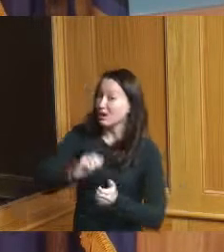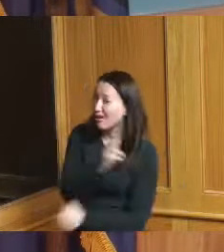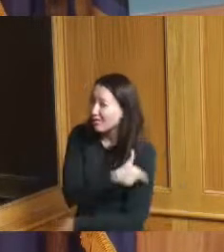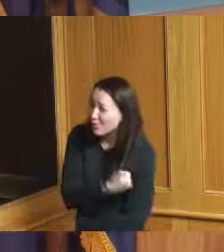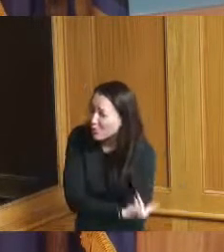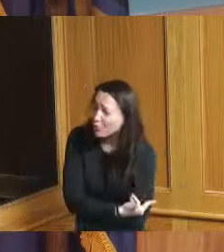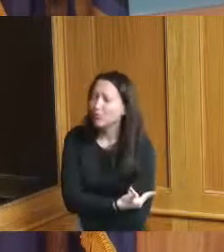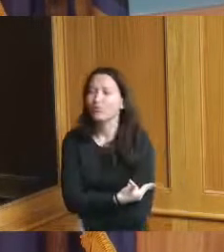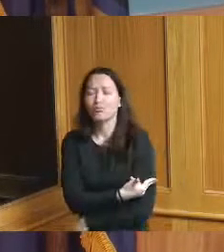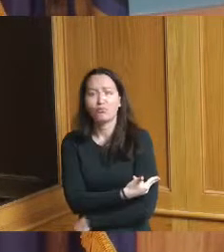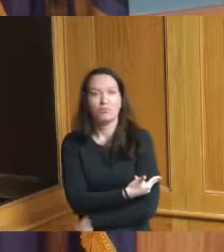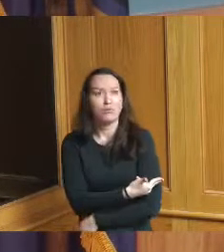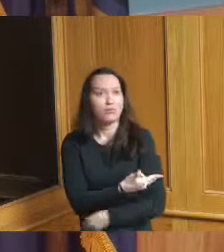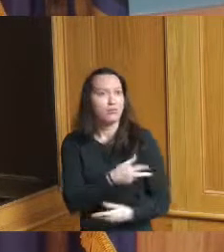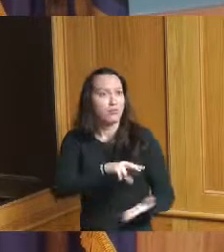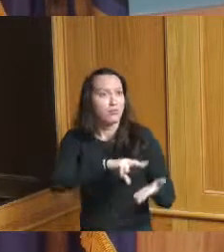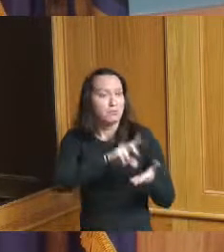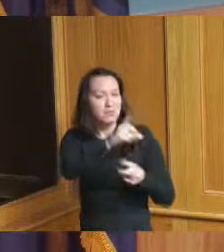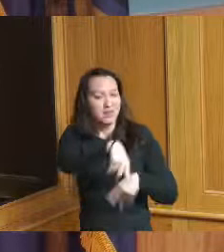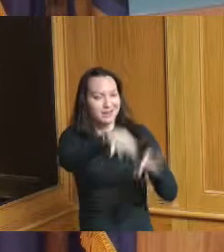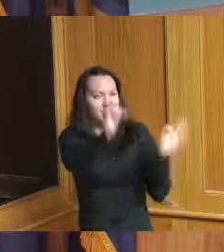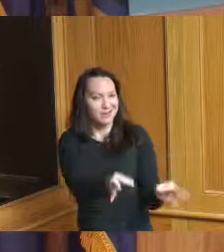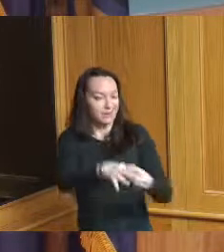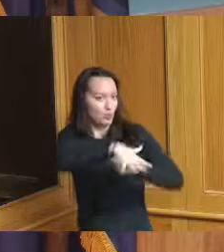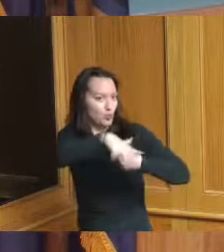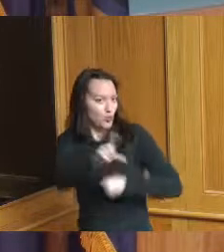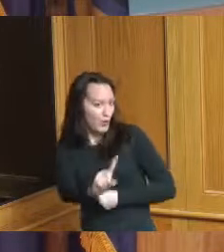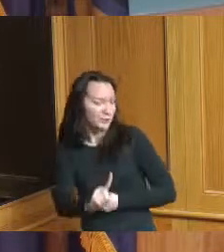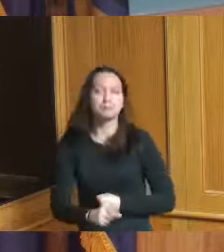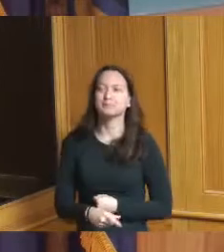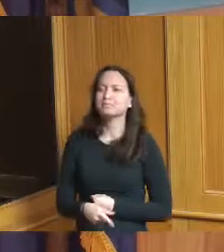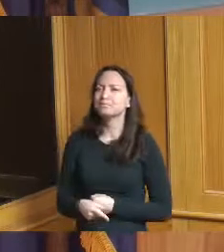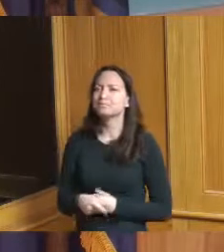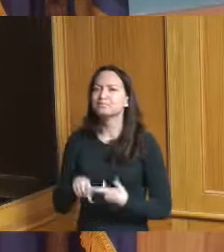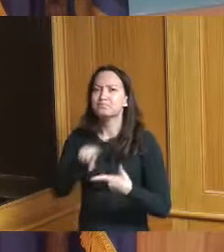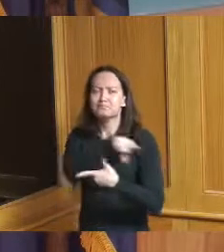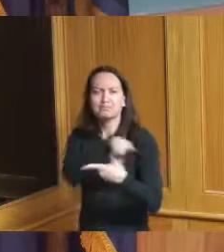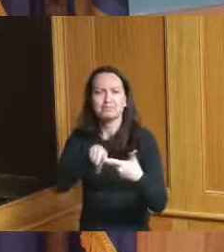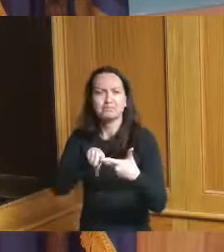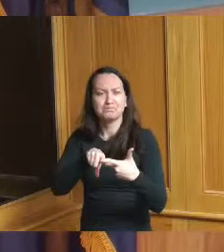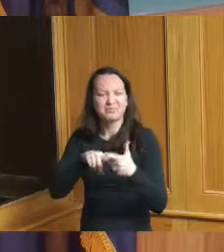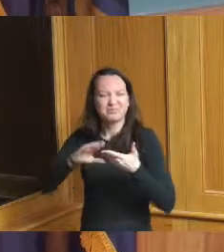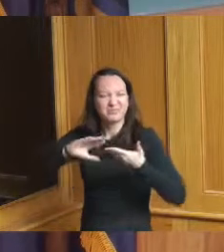and therefore they are determining locations the ones that are in the inner city in Cincinnati